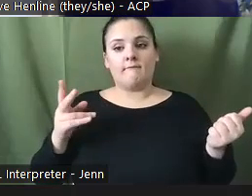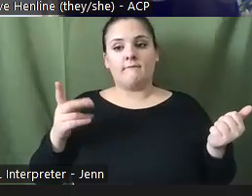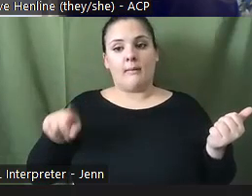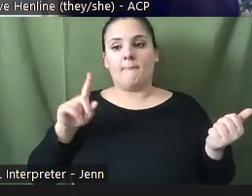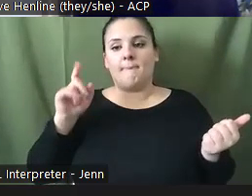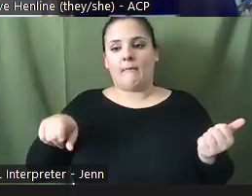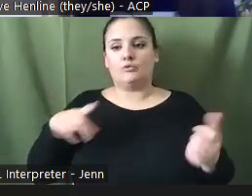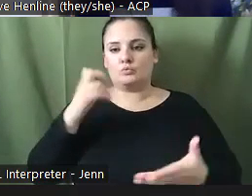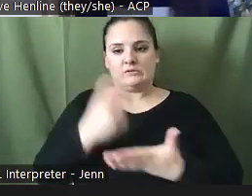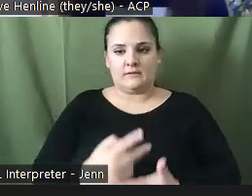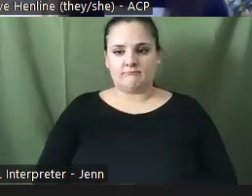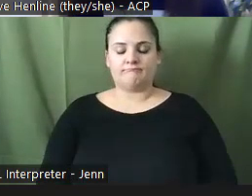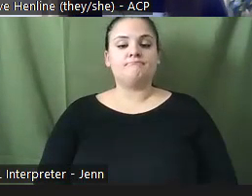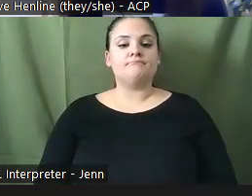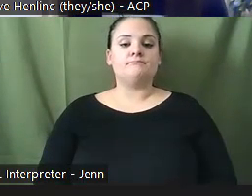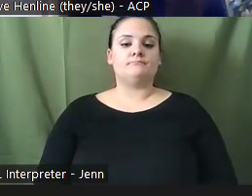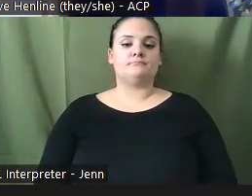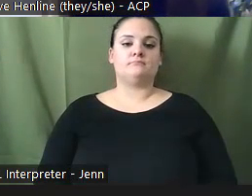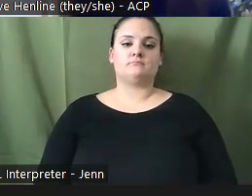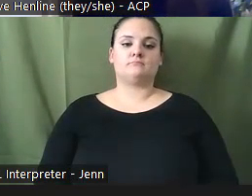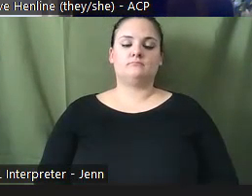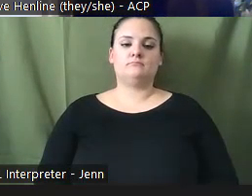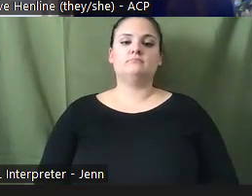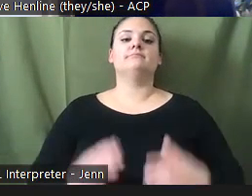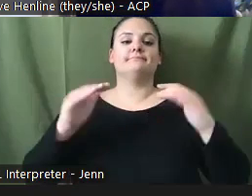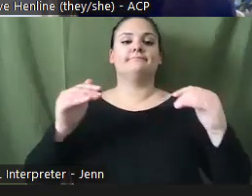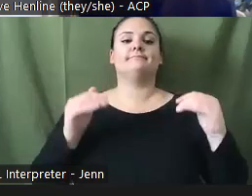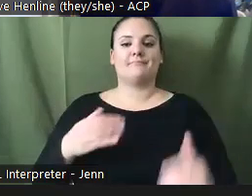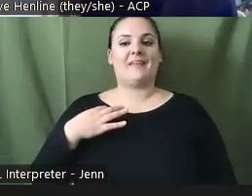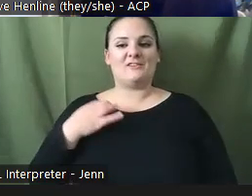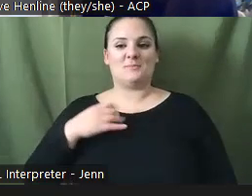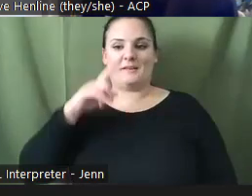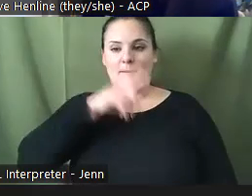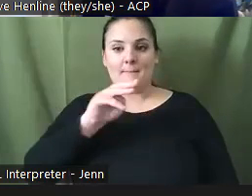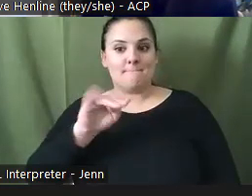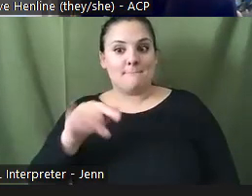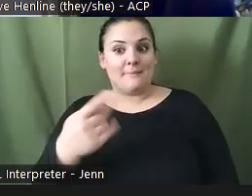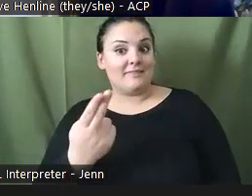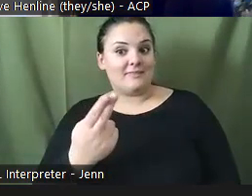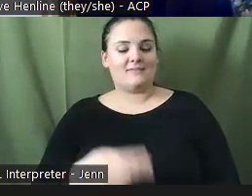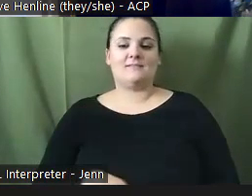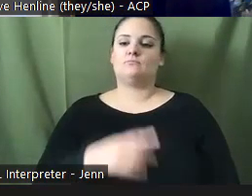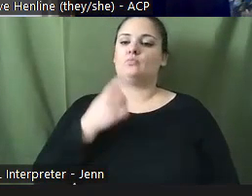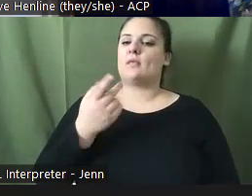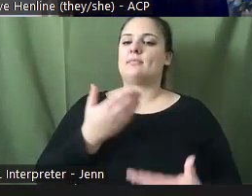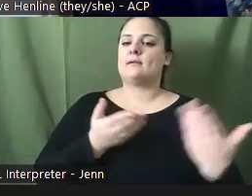We'll talk about some eligibility myths now. One misconception is that participants have to